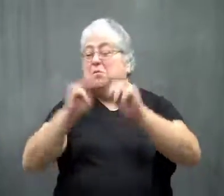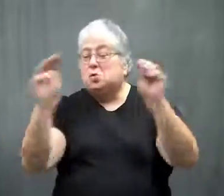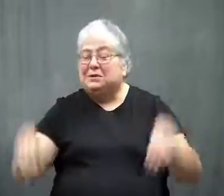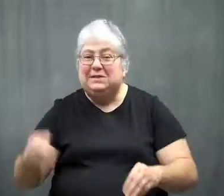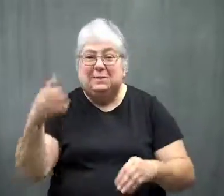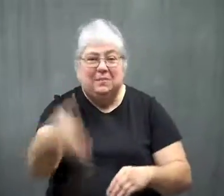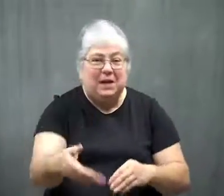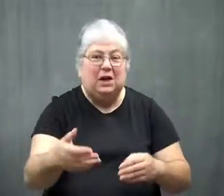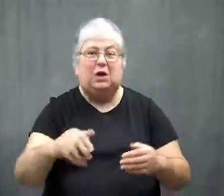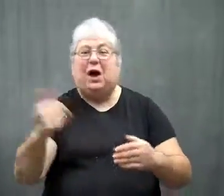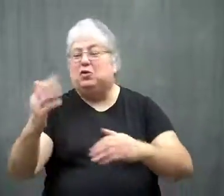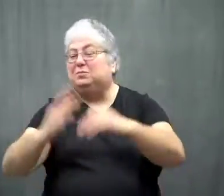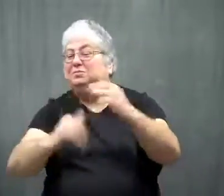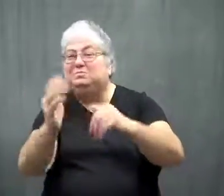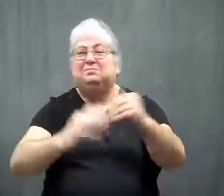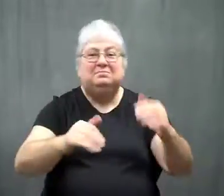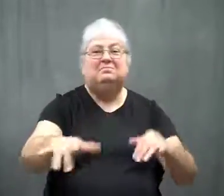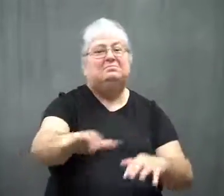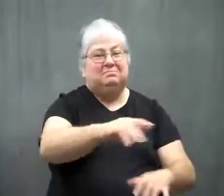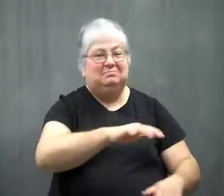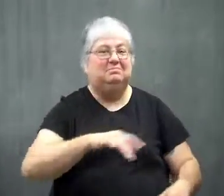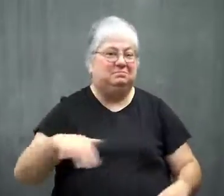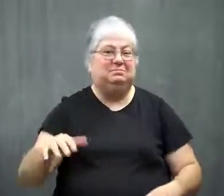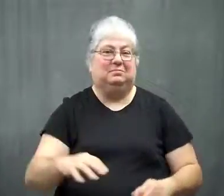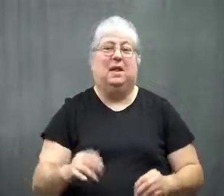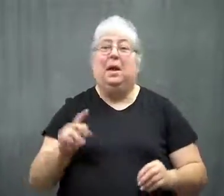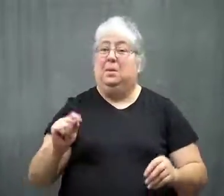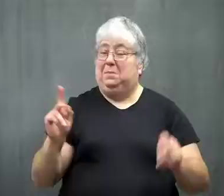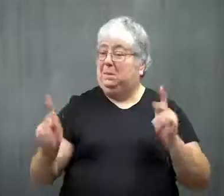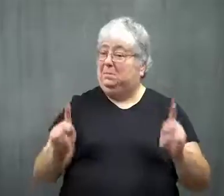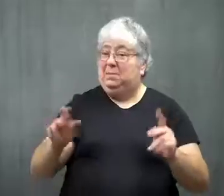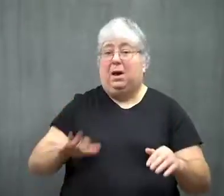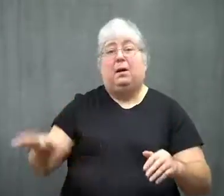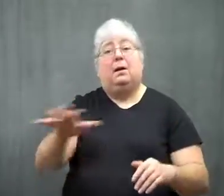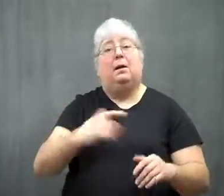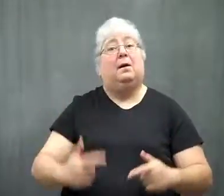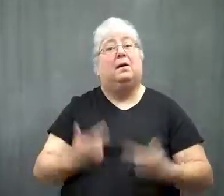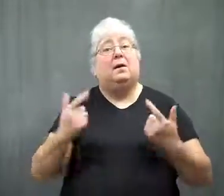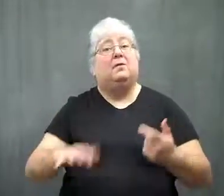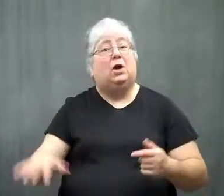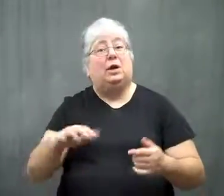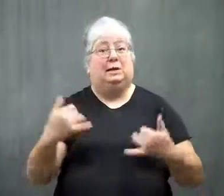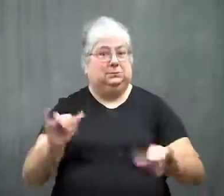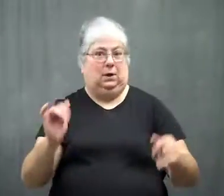There's a museum there, and other things have been built.